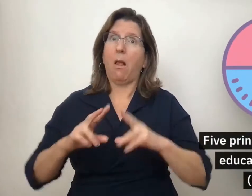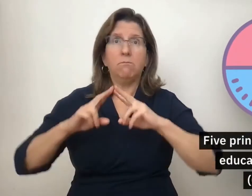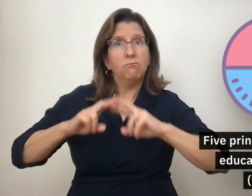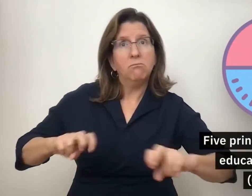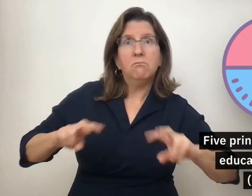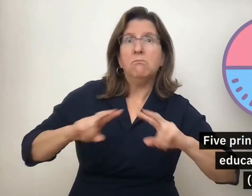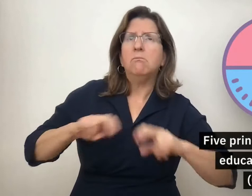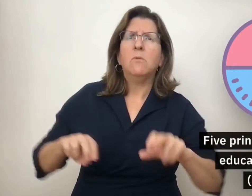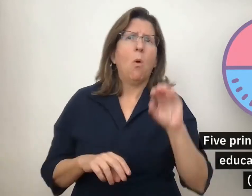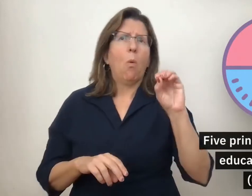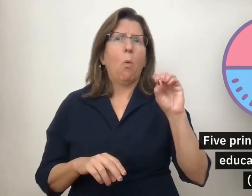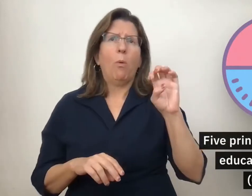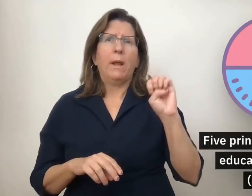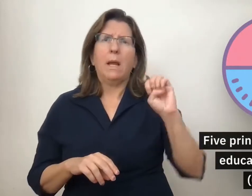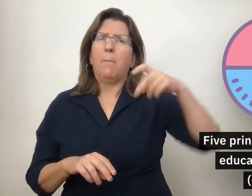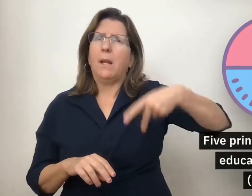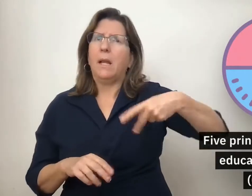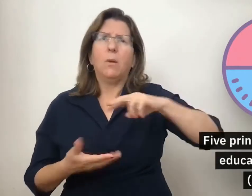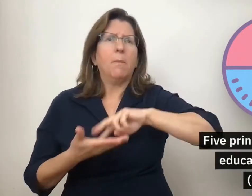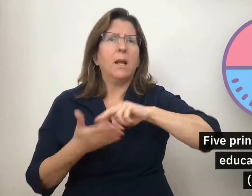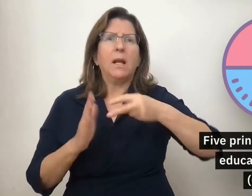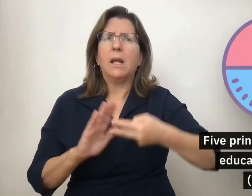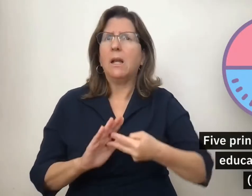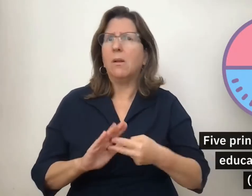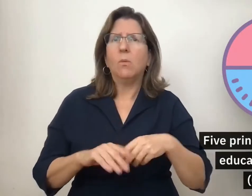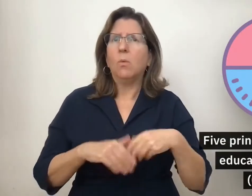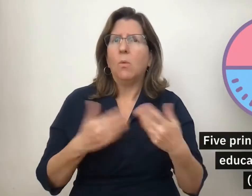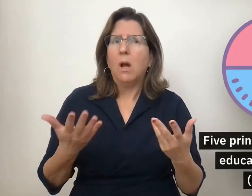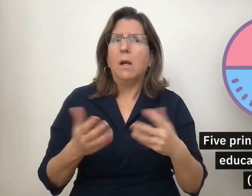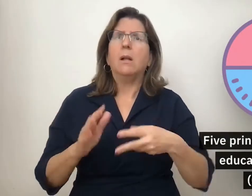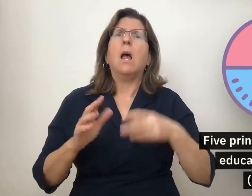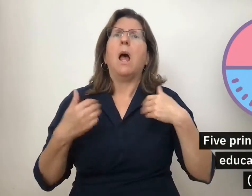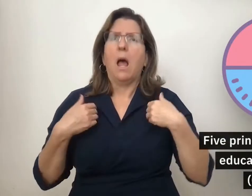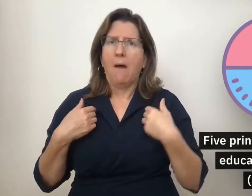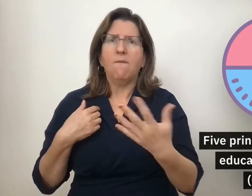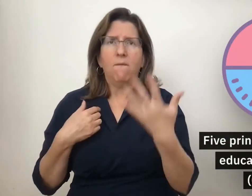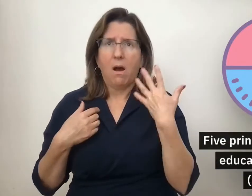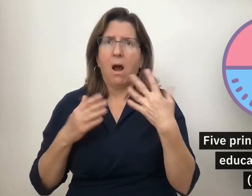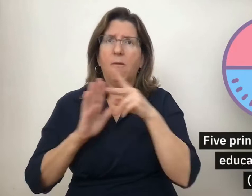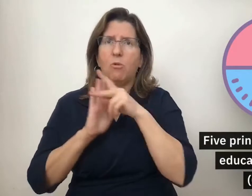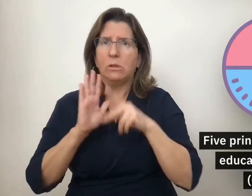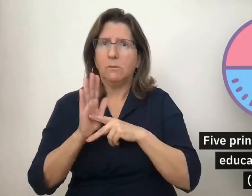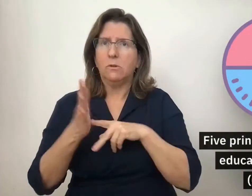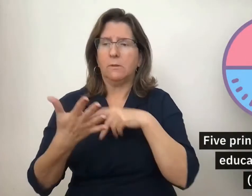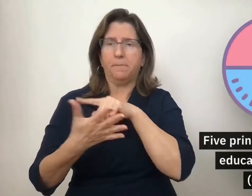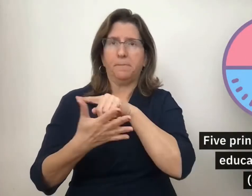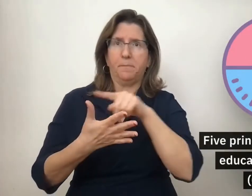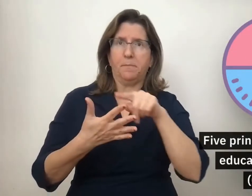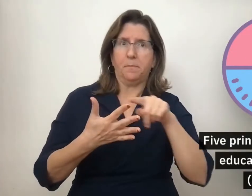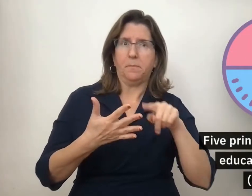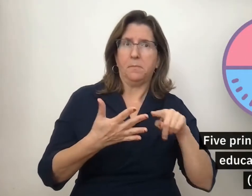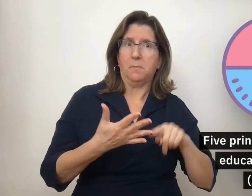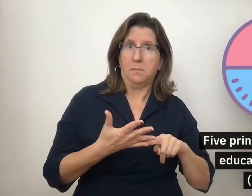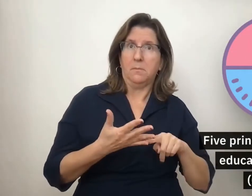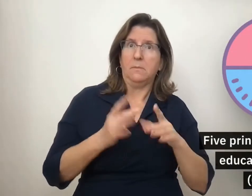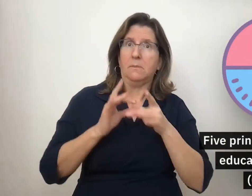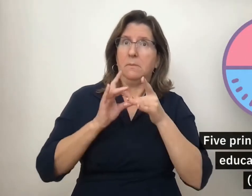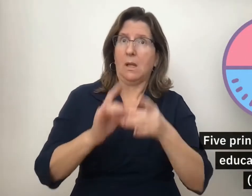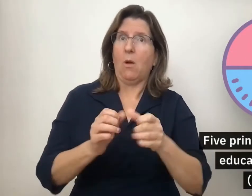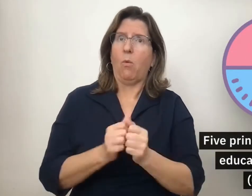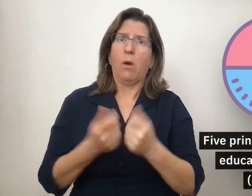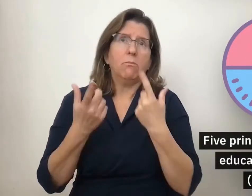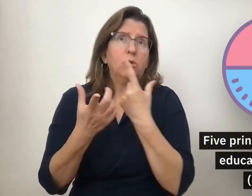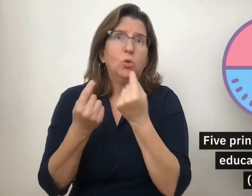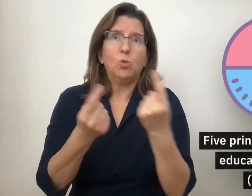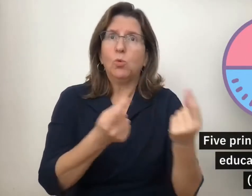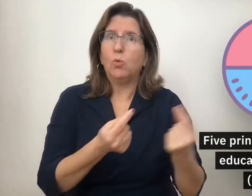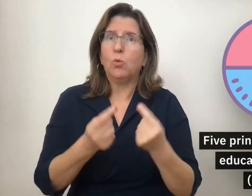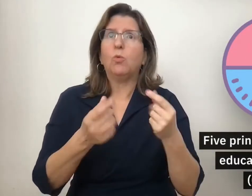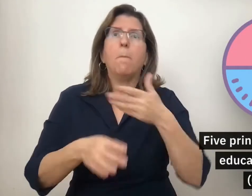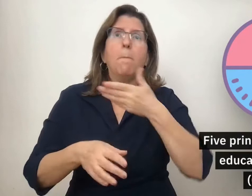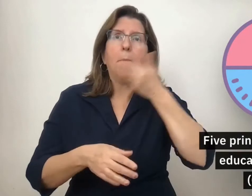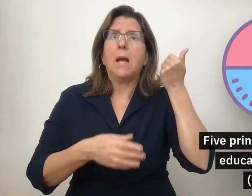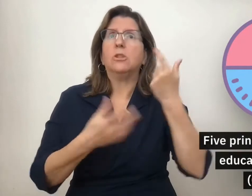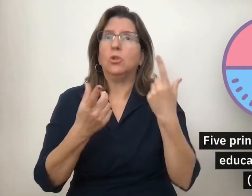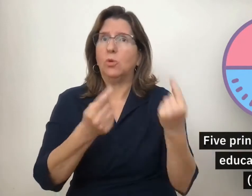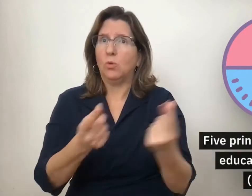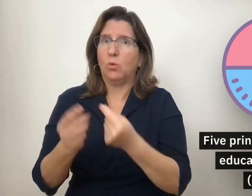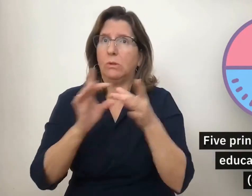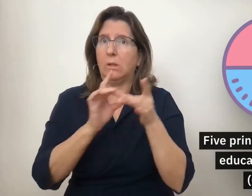Open education is based on five principles